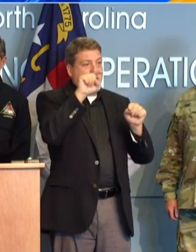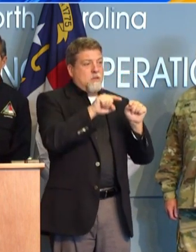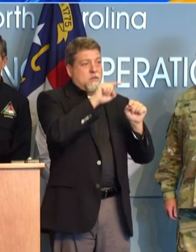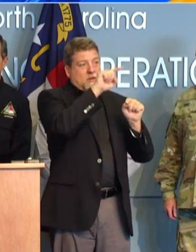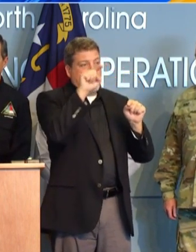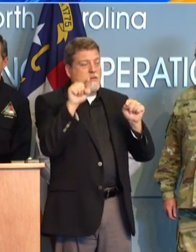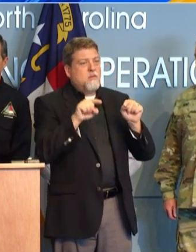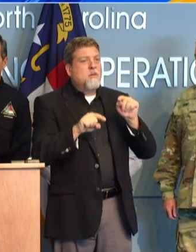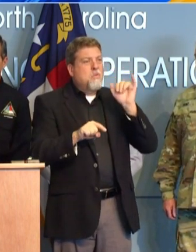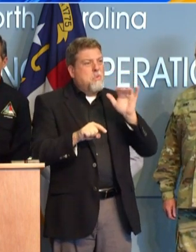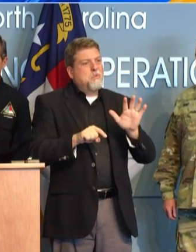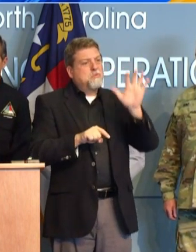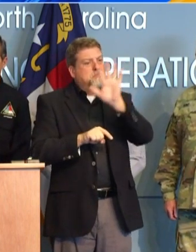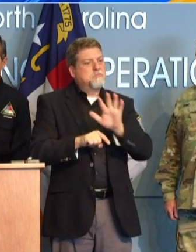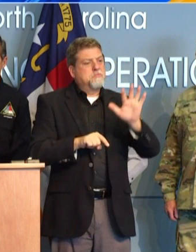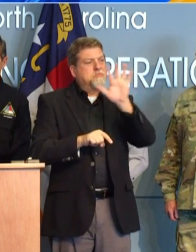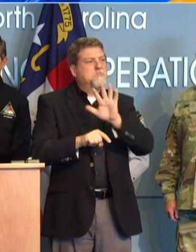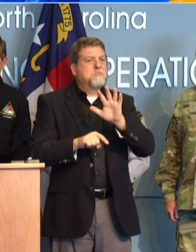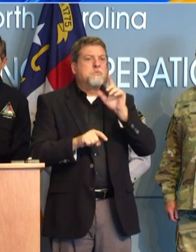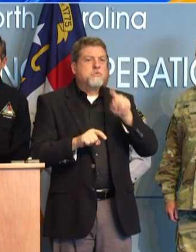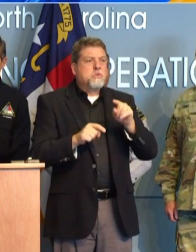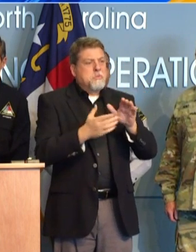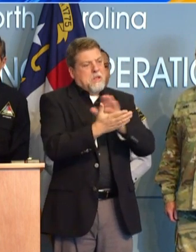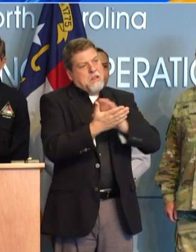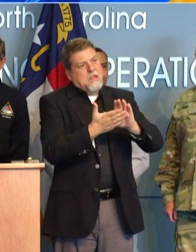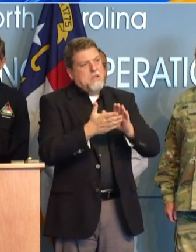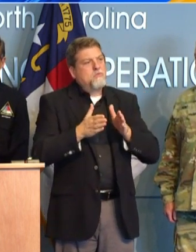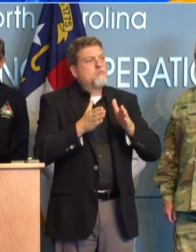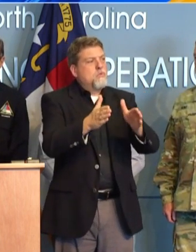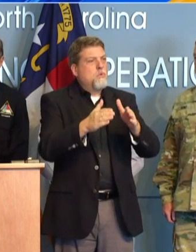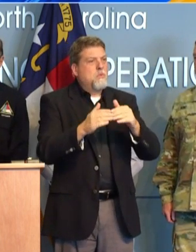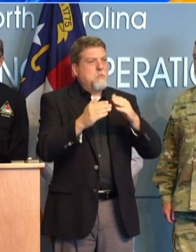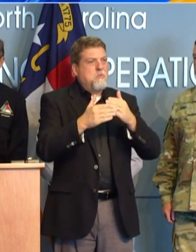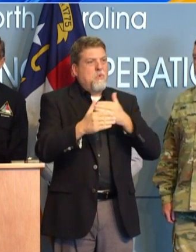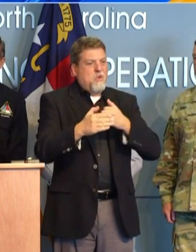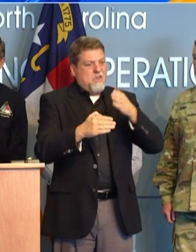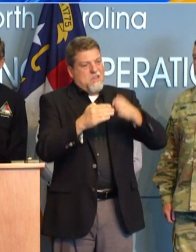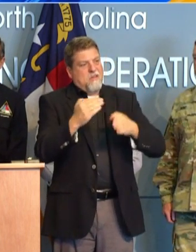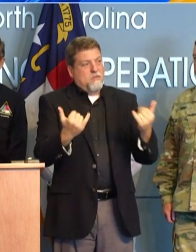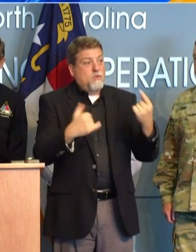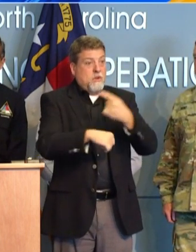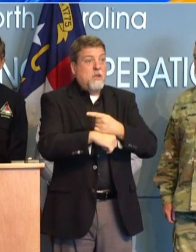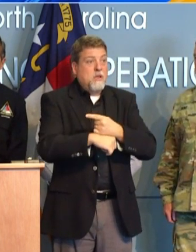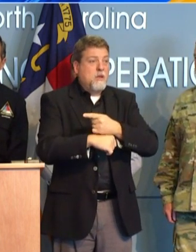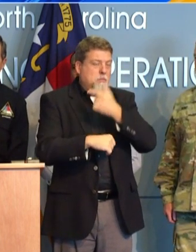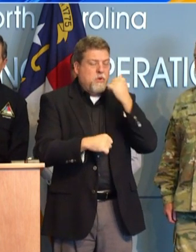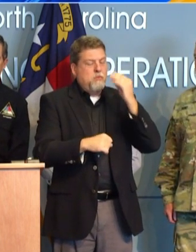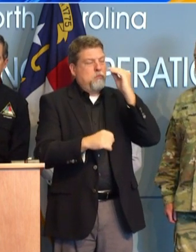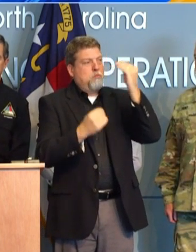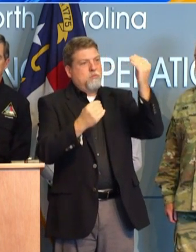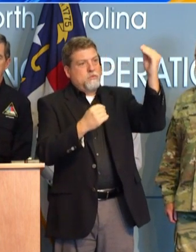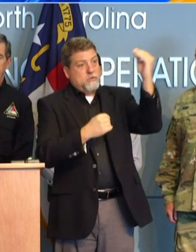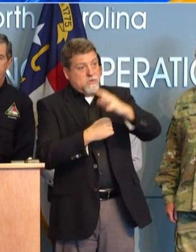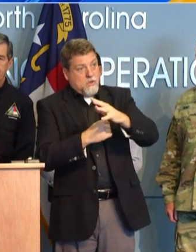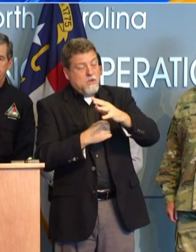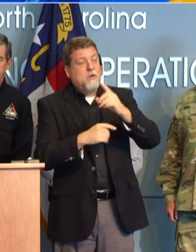COUNTIES AL A LA MAN, CHATHAM, DAVIDSON, WAKE, AND THE SAND HILL COUNTIES, THESE AREAS ARE GOING TO BE -- SHOULD BE -- ALL